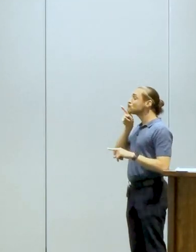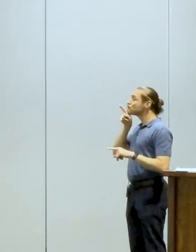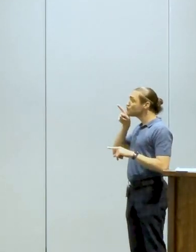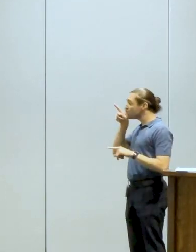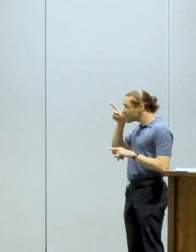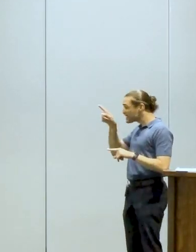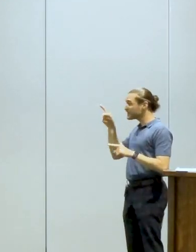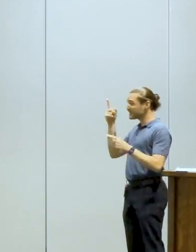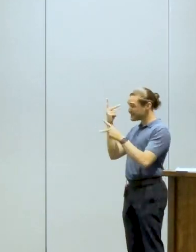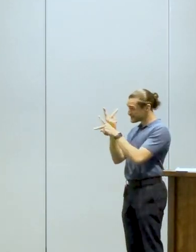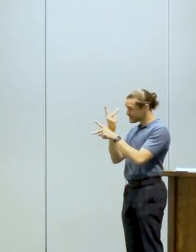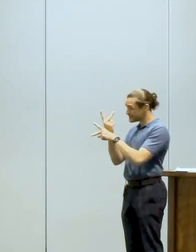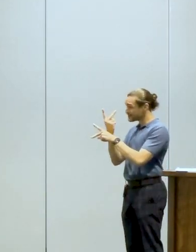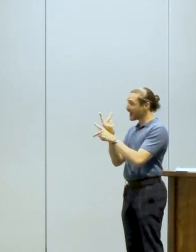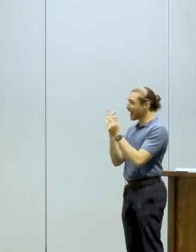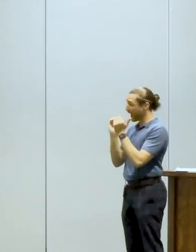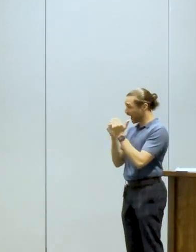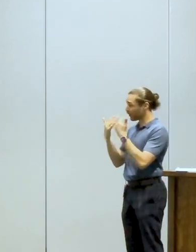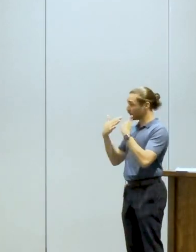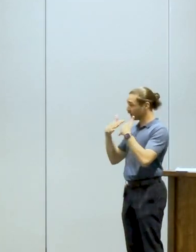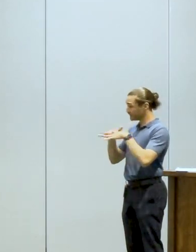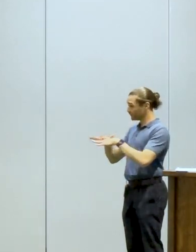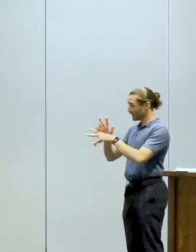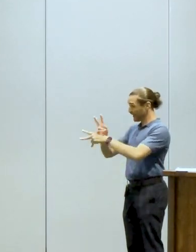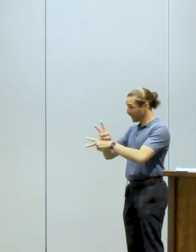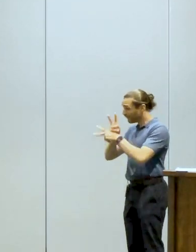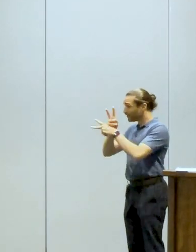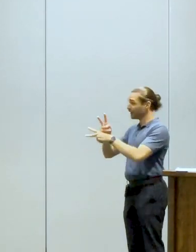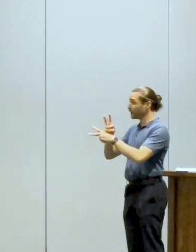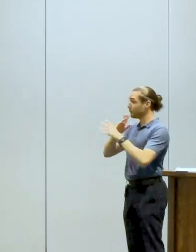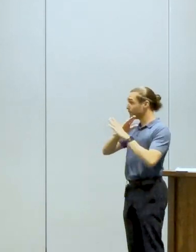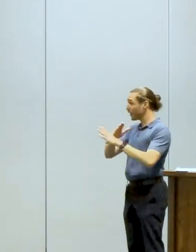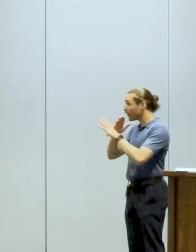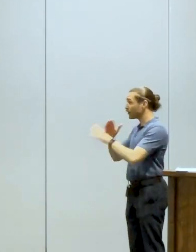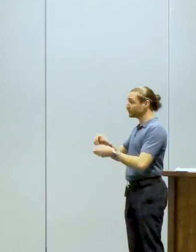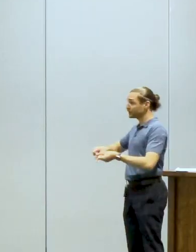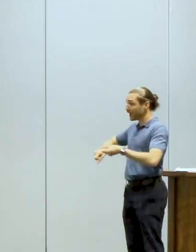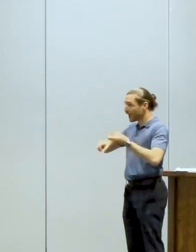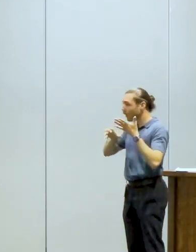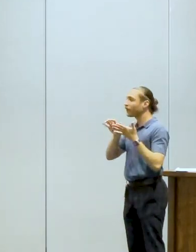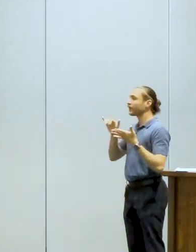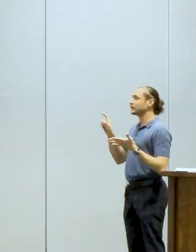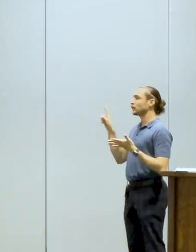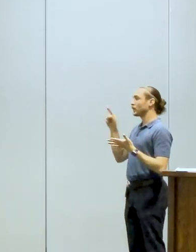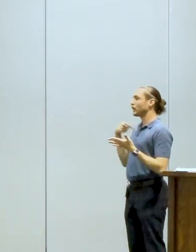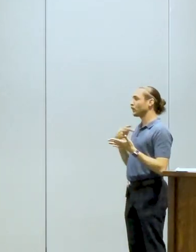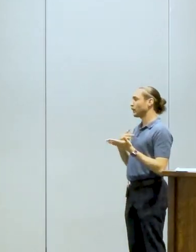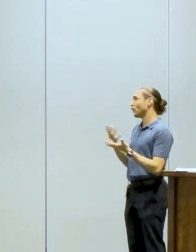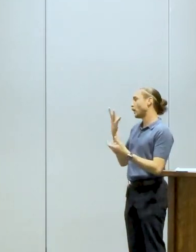how we use it to take down those barriers, I think, is where we're heading and how to incorporate AI into our